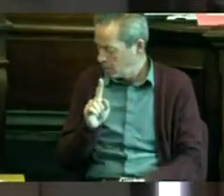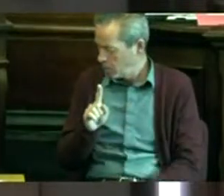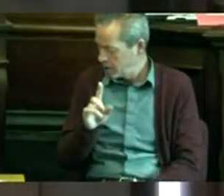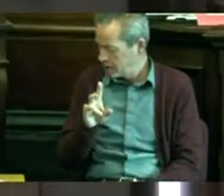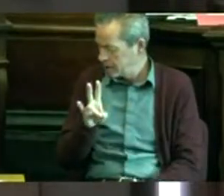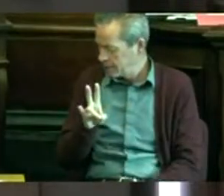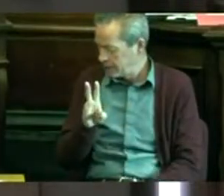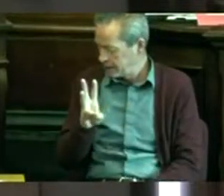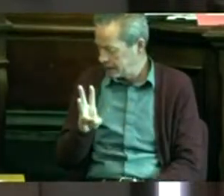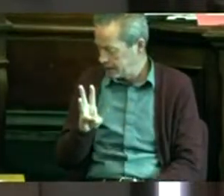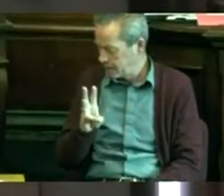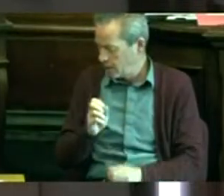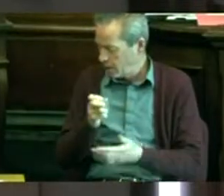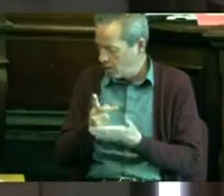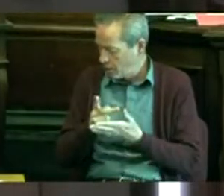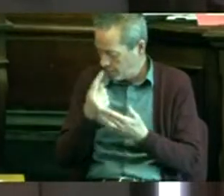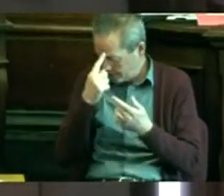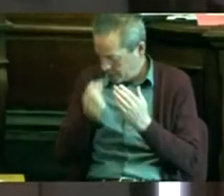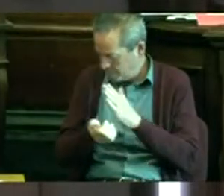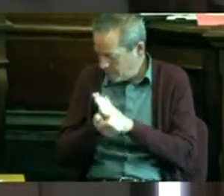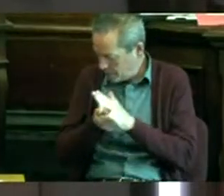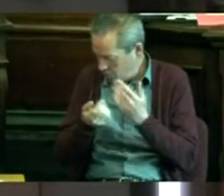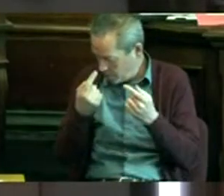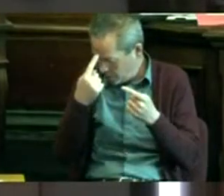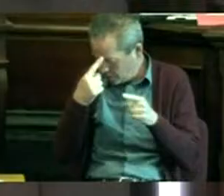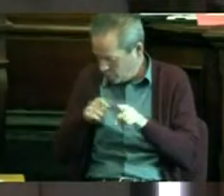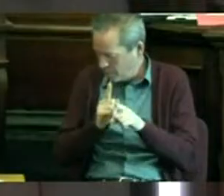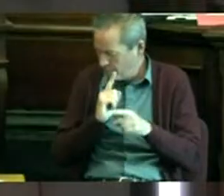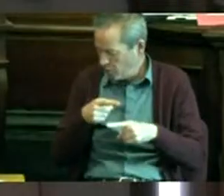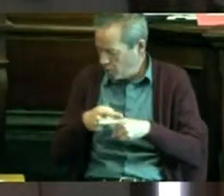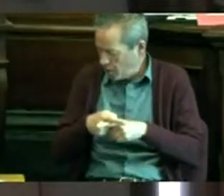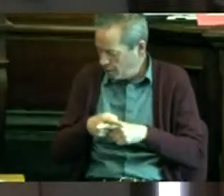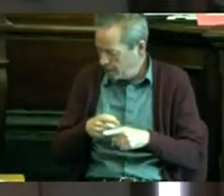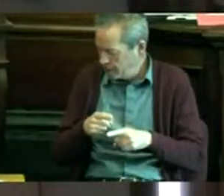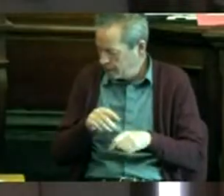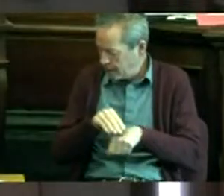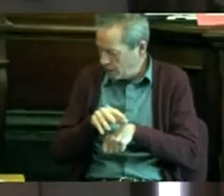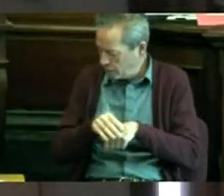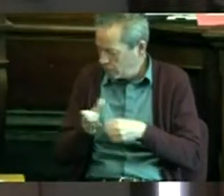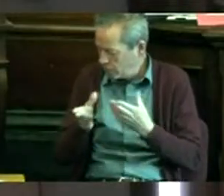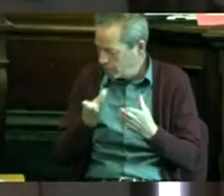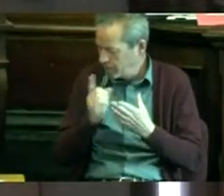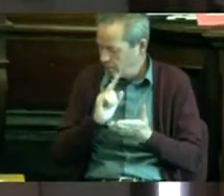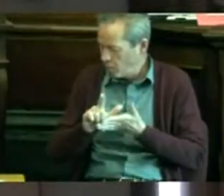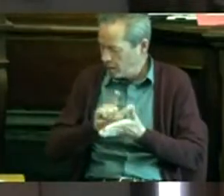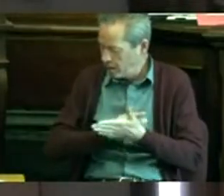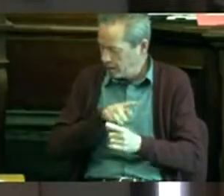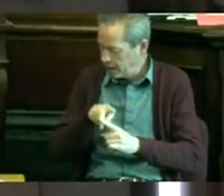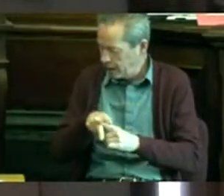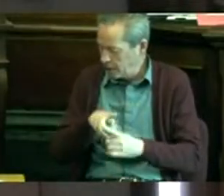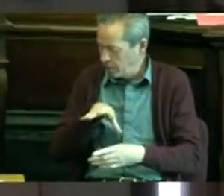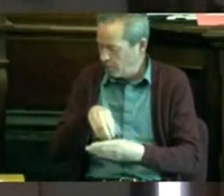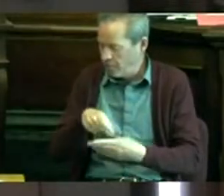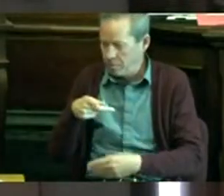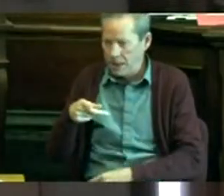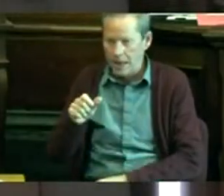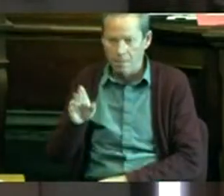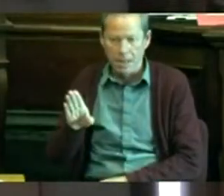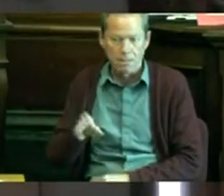Aye. Any opposed? Motion carries. Introductory number 176. Authorizing and a mandatory